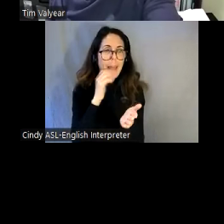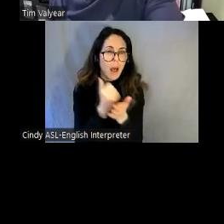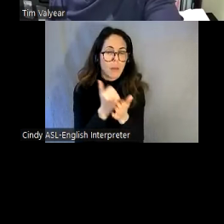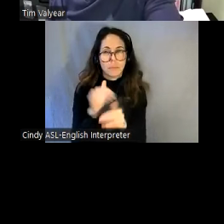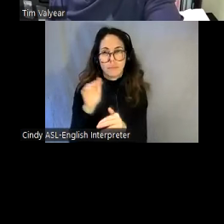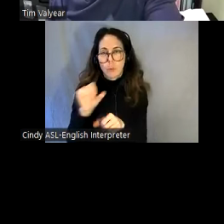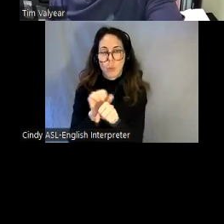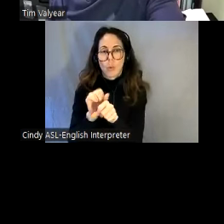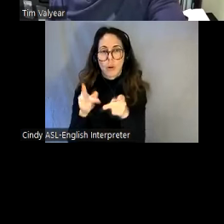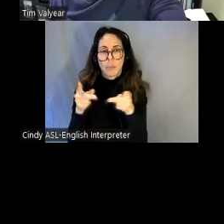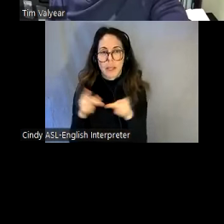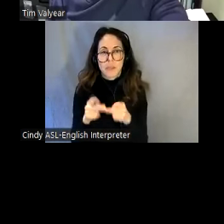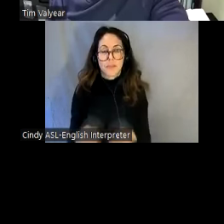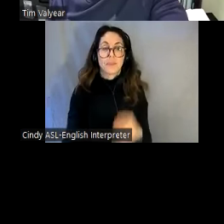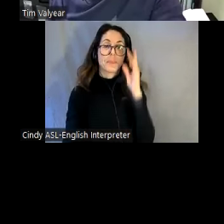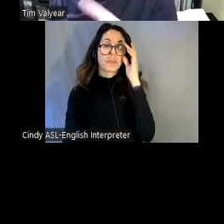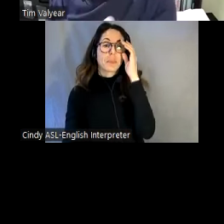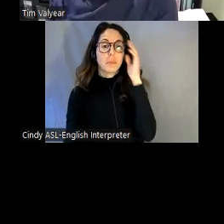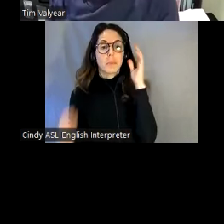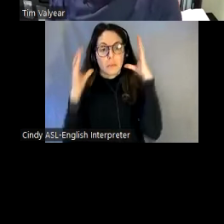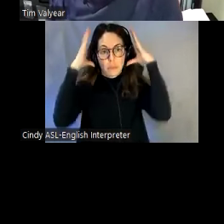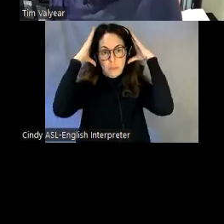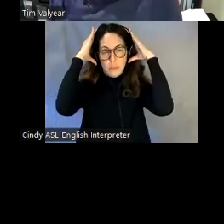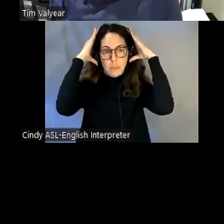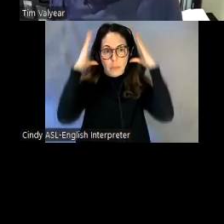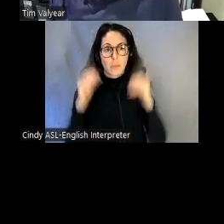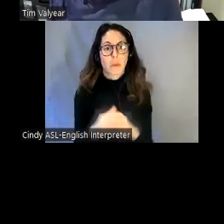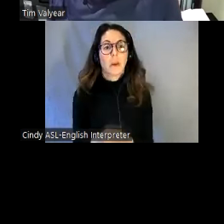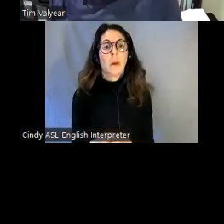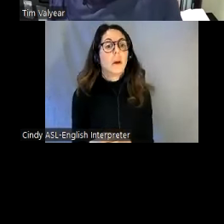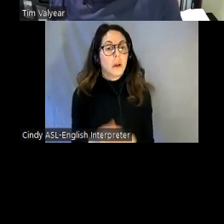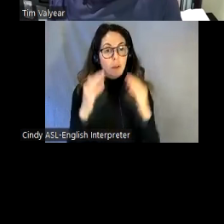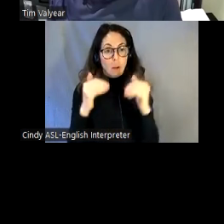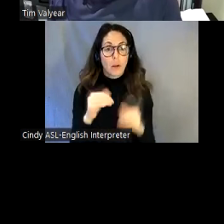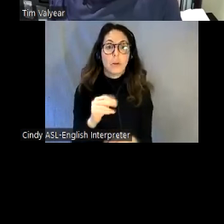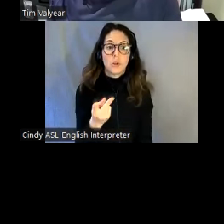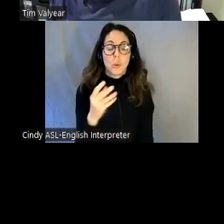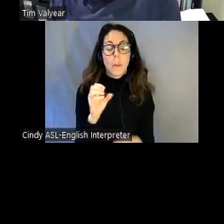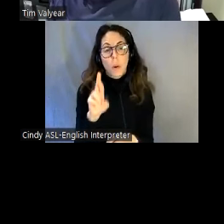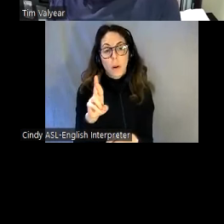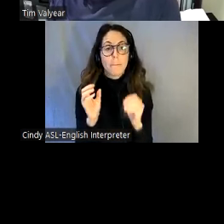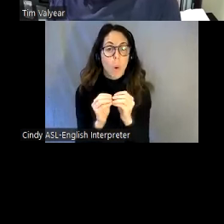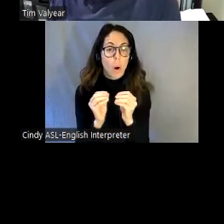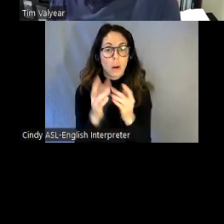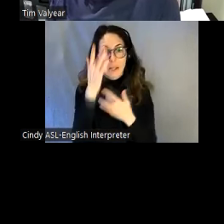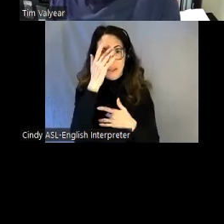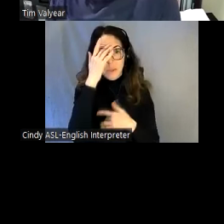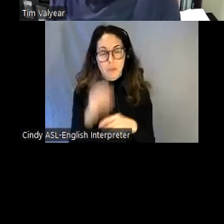critical situations. If your symptoms worsen, seek medical attention and notify your work place. If